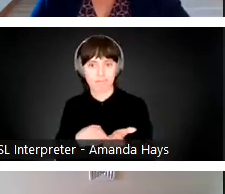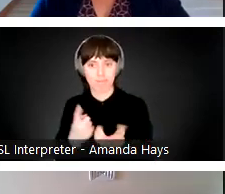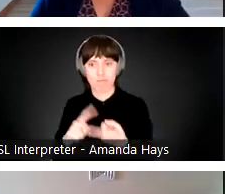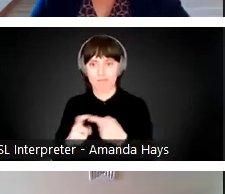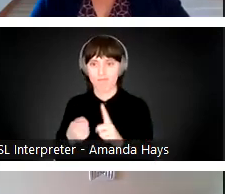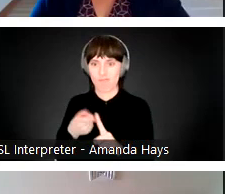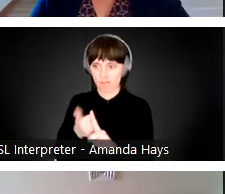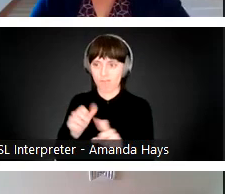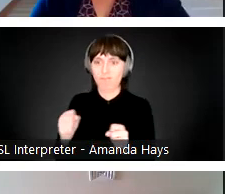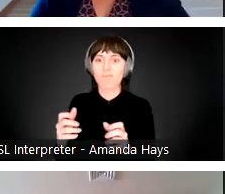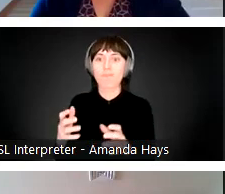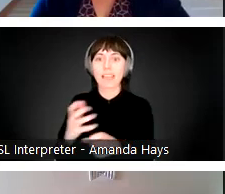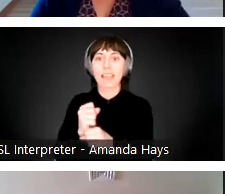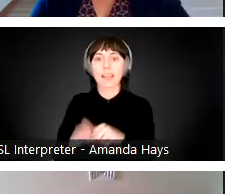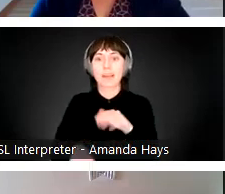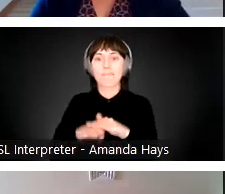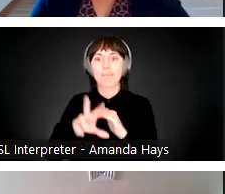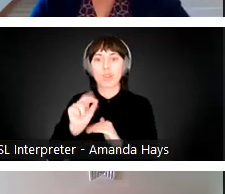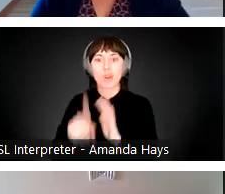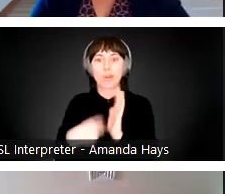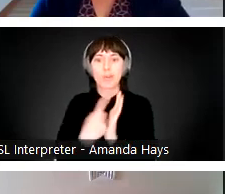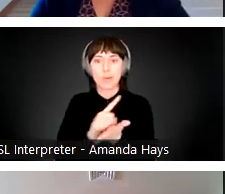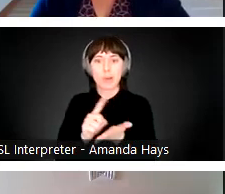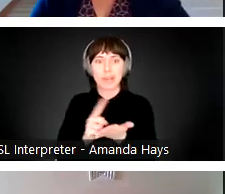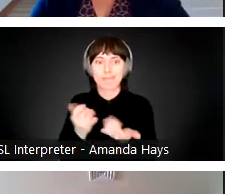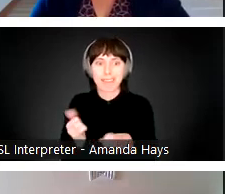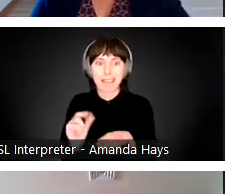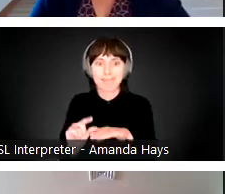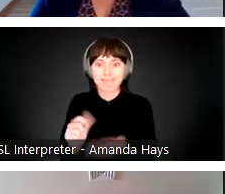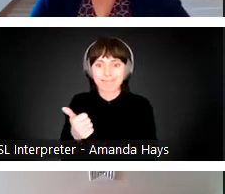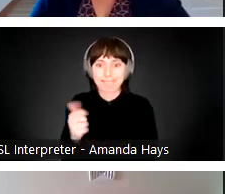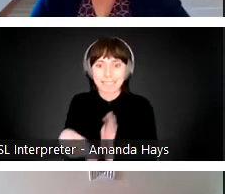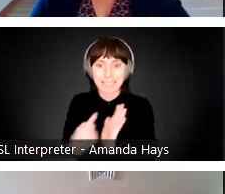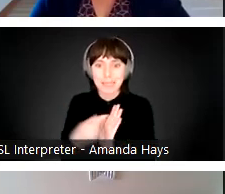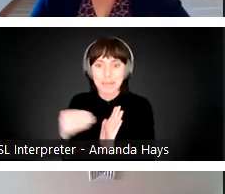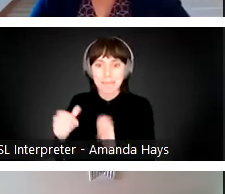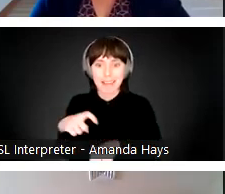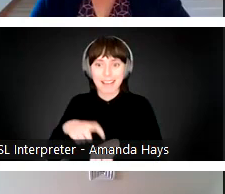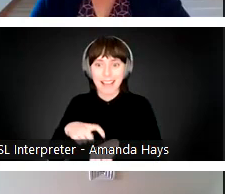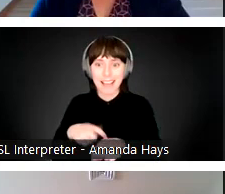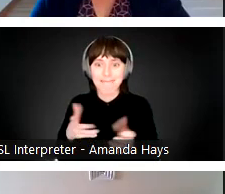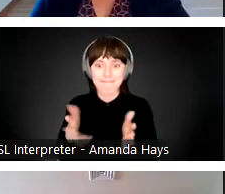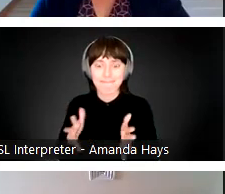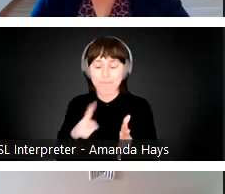hours a week and is only getting 10 hours of paid time.